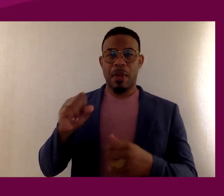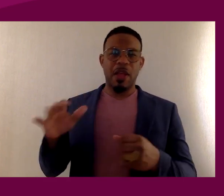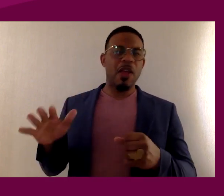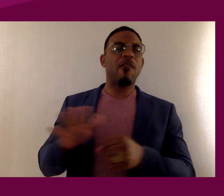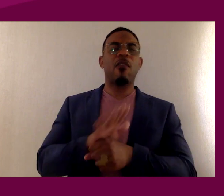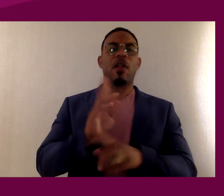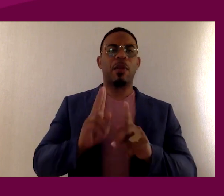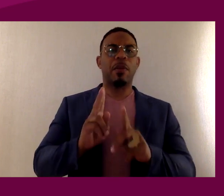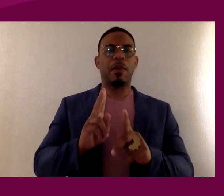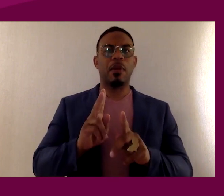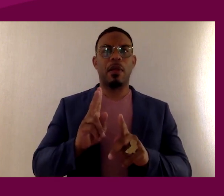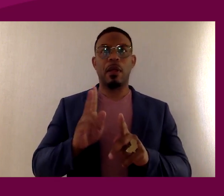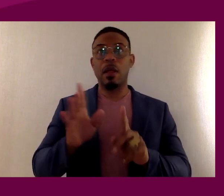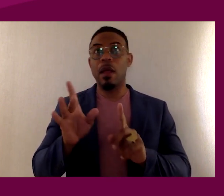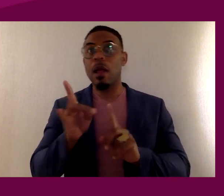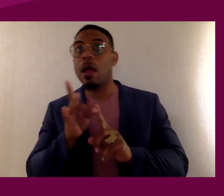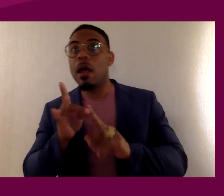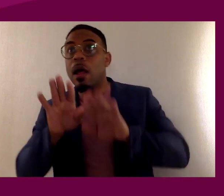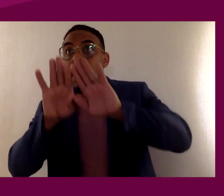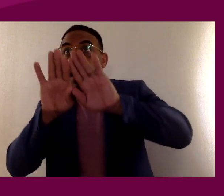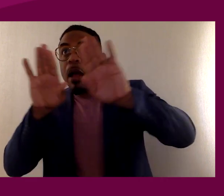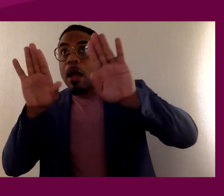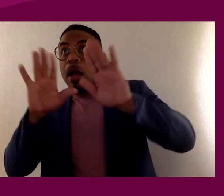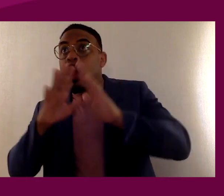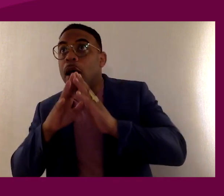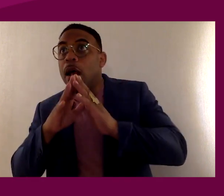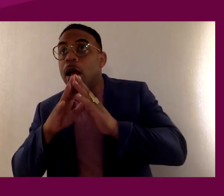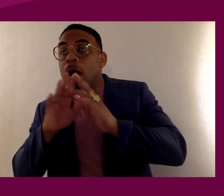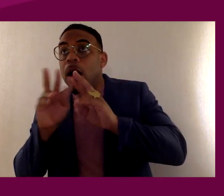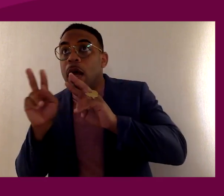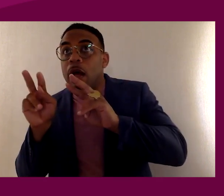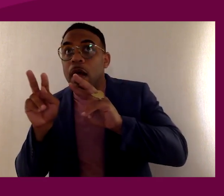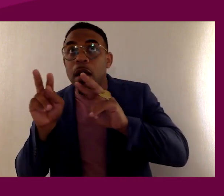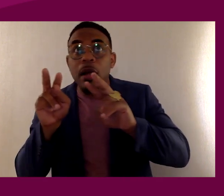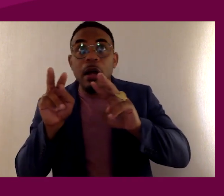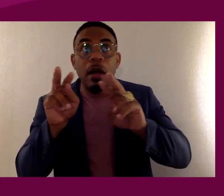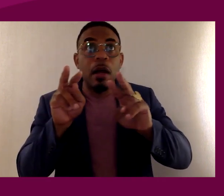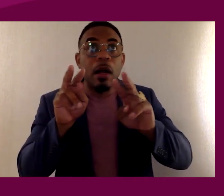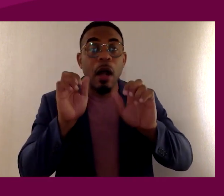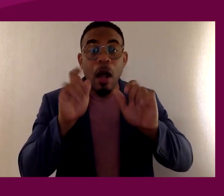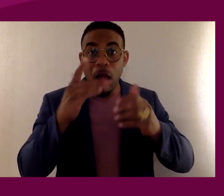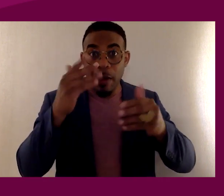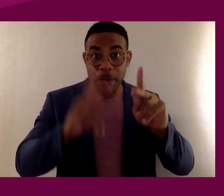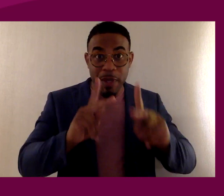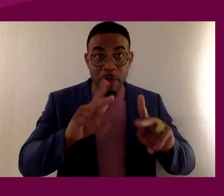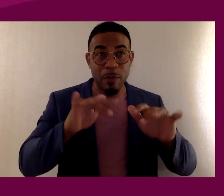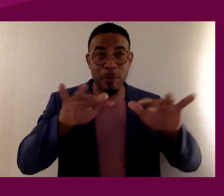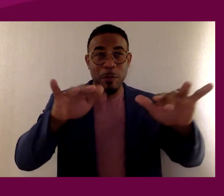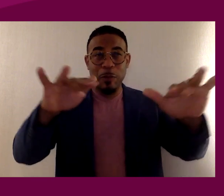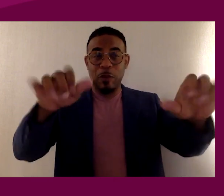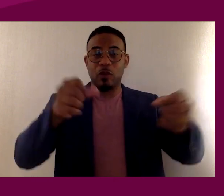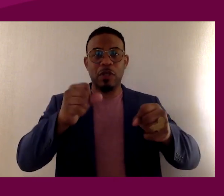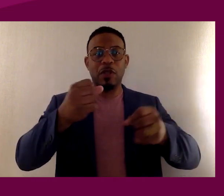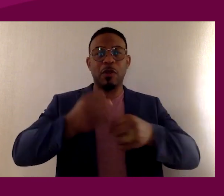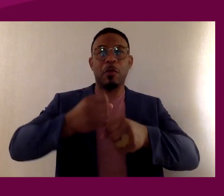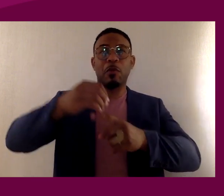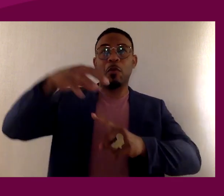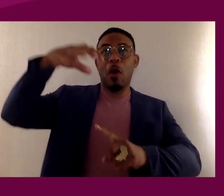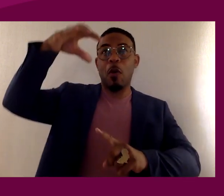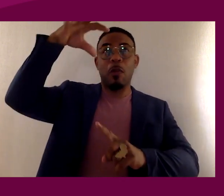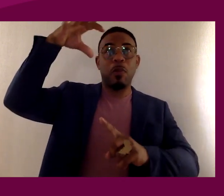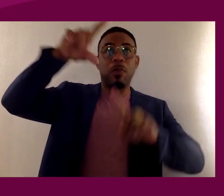I watched buses full of people glued to the side windows, staring at all these people in the street